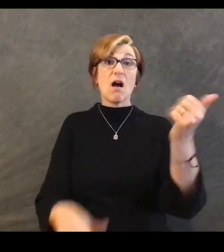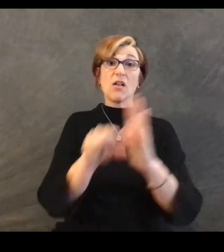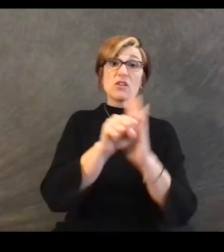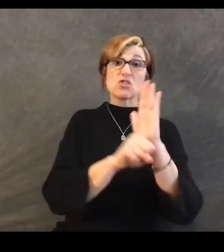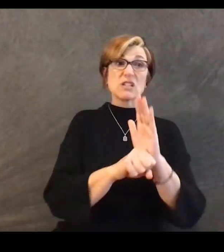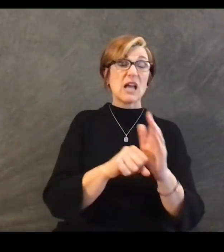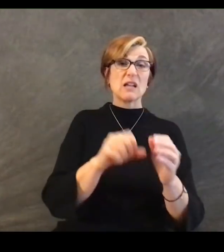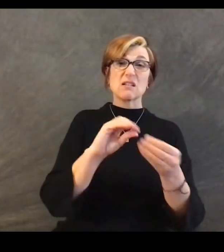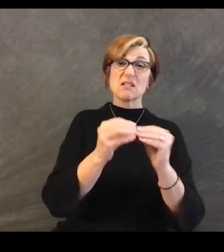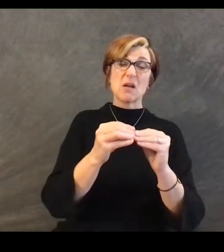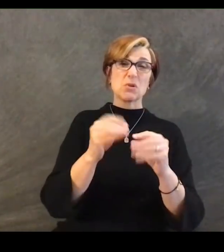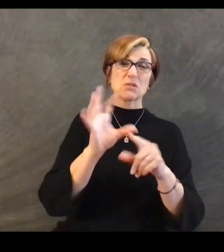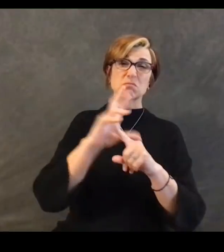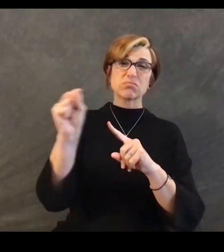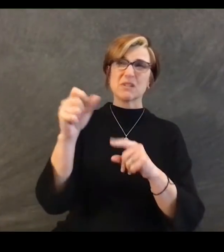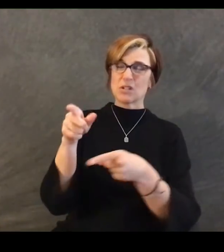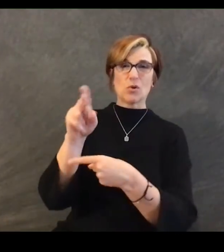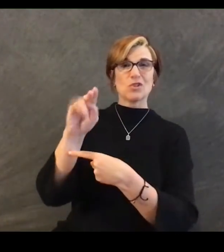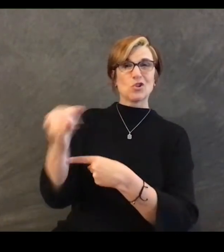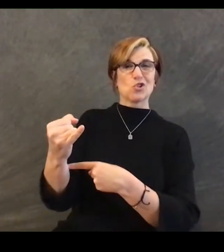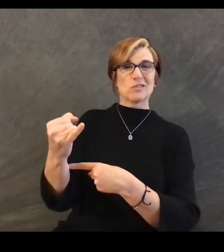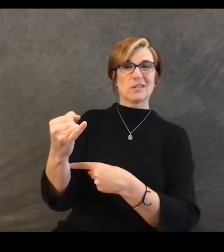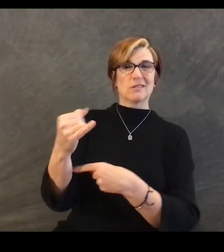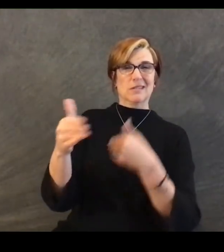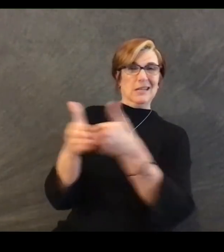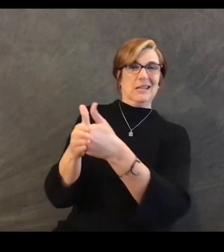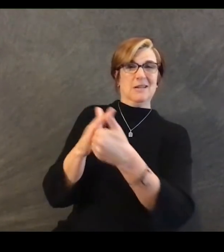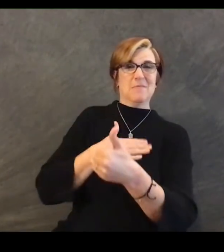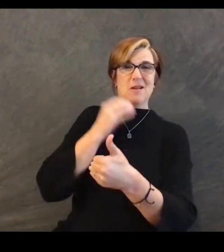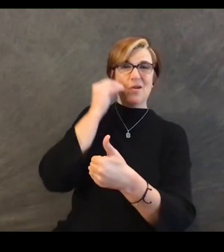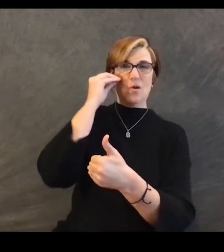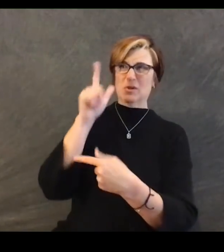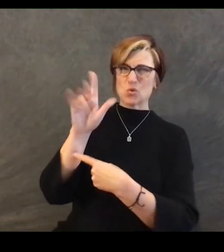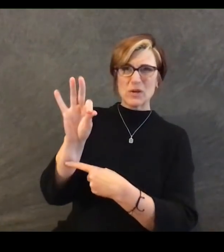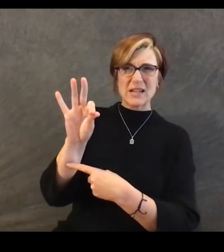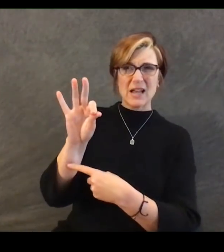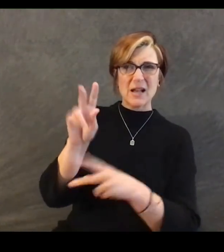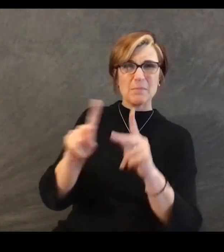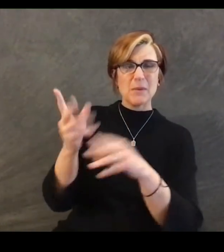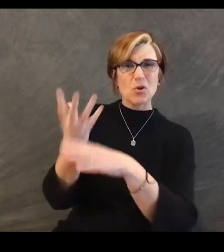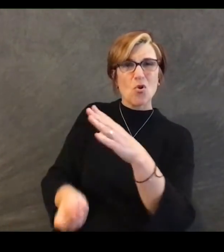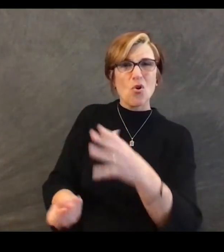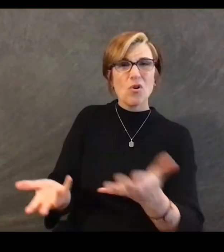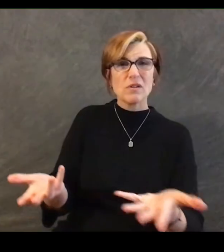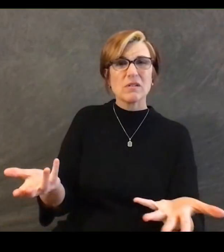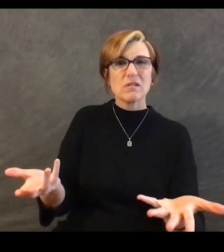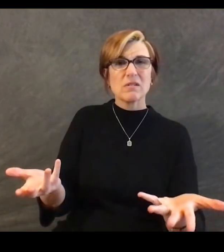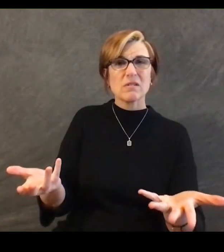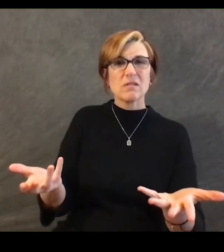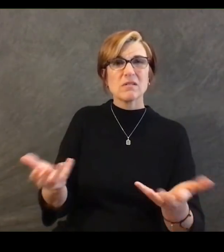Jersey so well and you hit 29 people and hundreds and other locations hundreds in